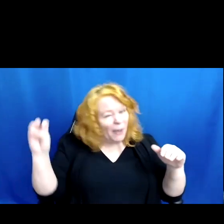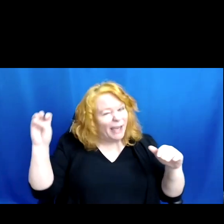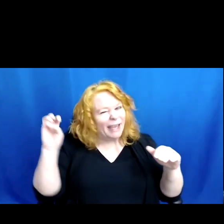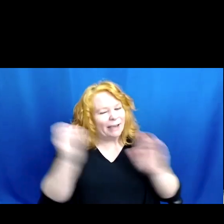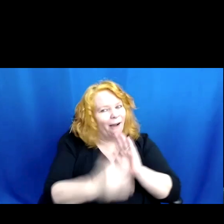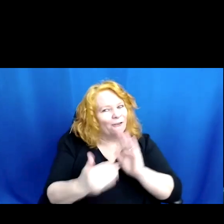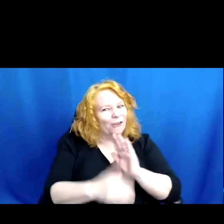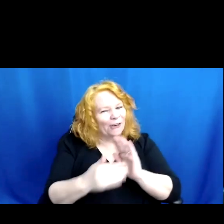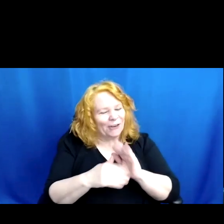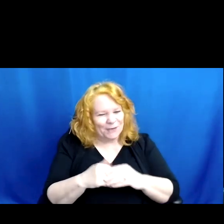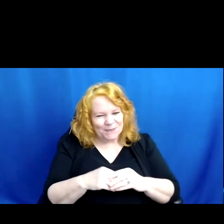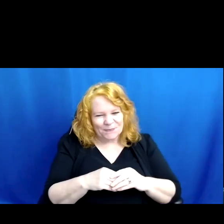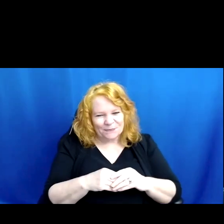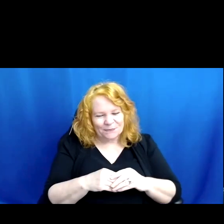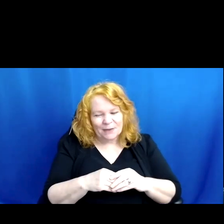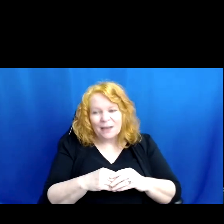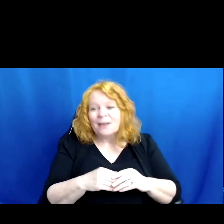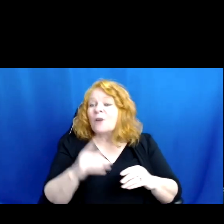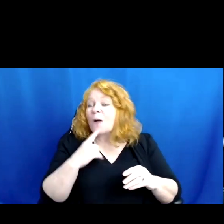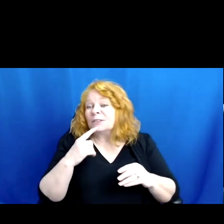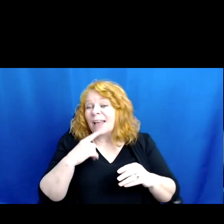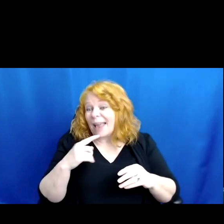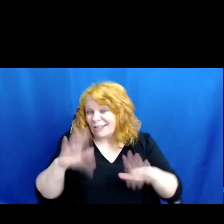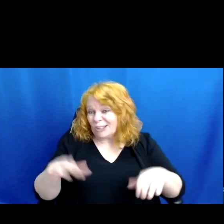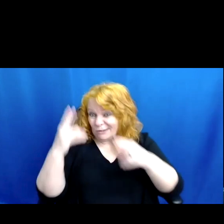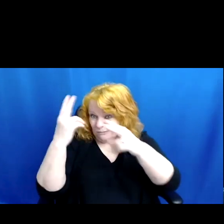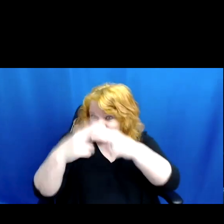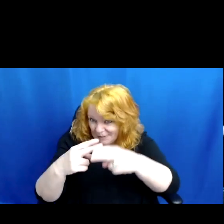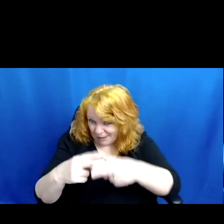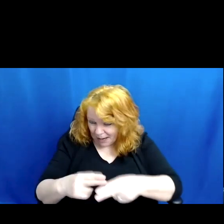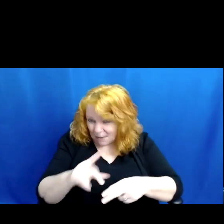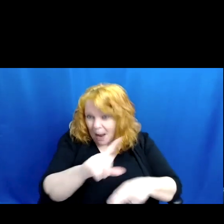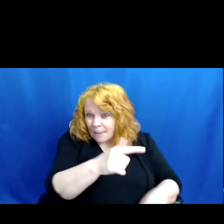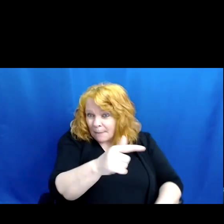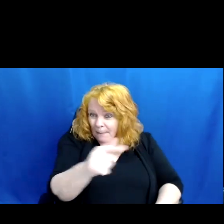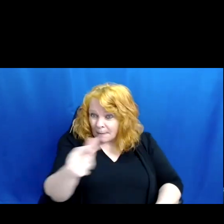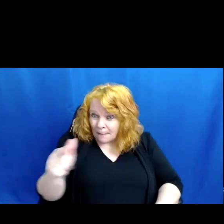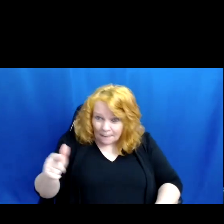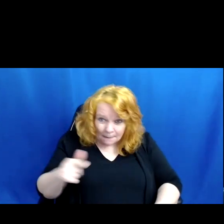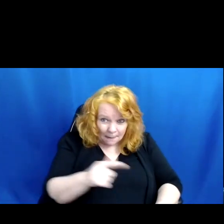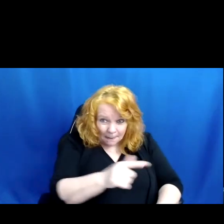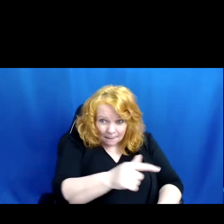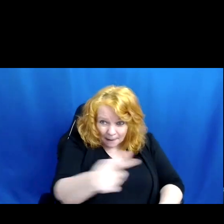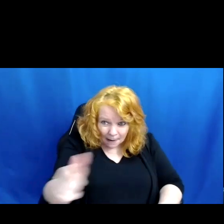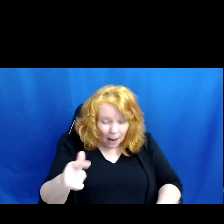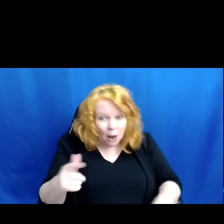I will do the all children's names one after the other. It will be fast to get them all in the time.